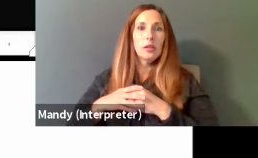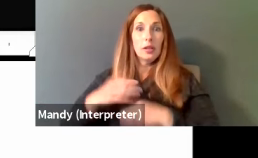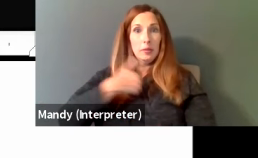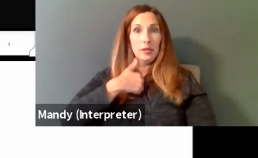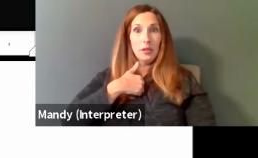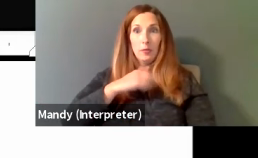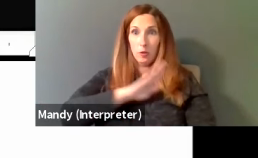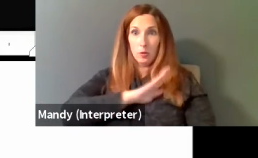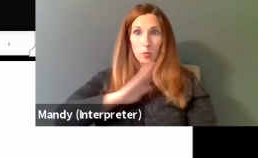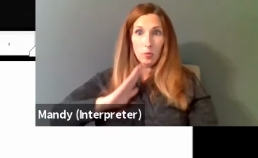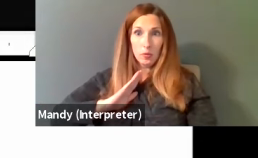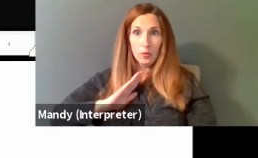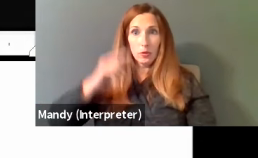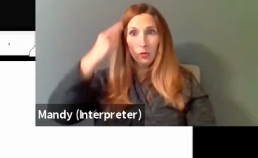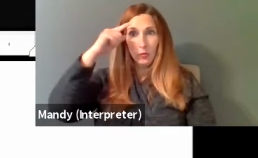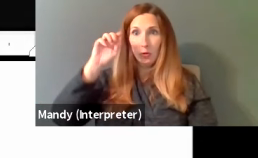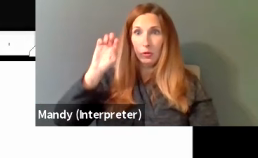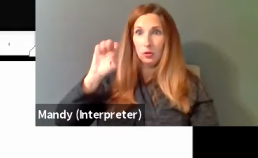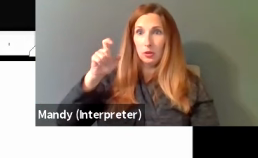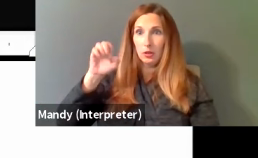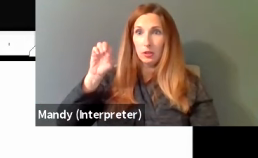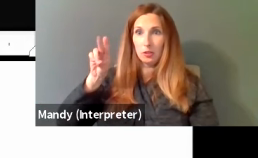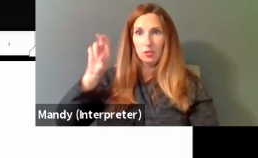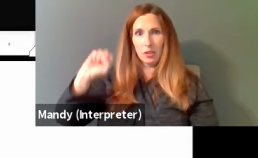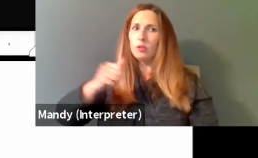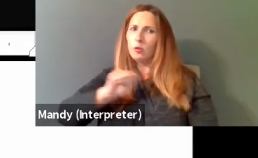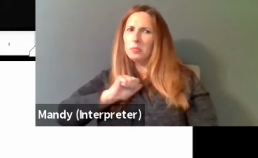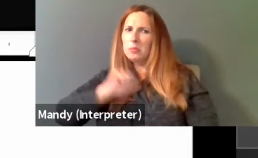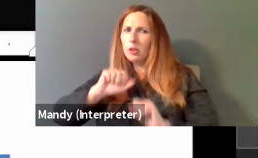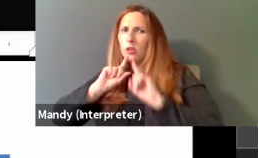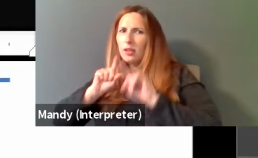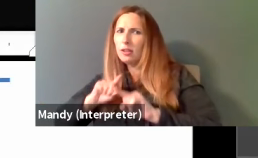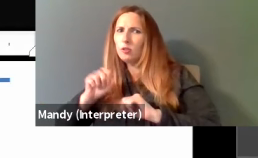So I was able to answer some of the questions, but I wanted to thank them